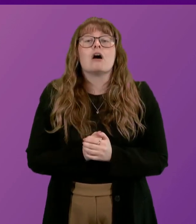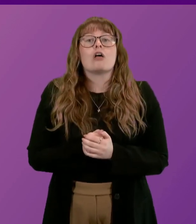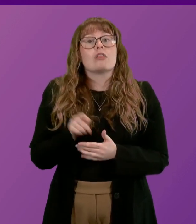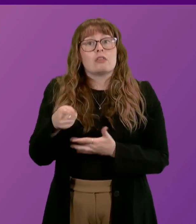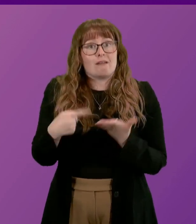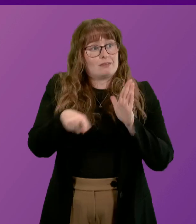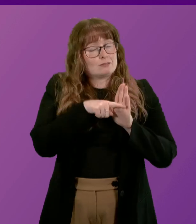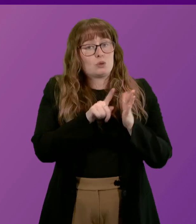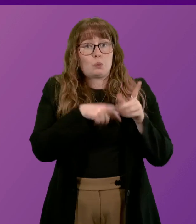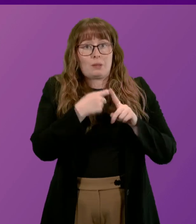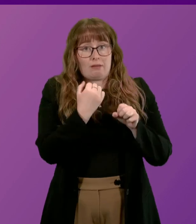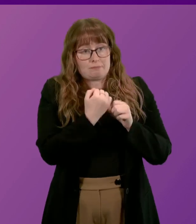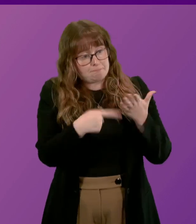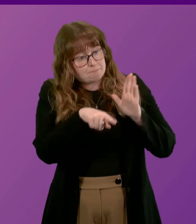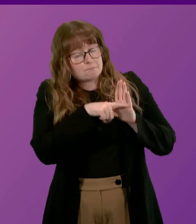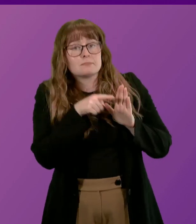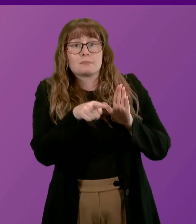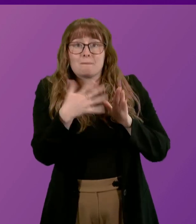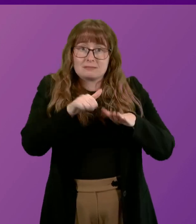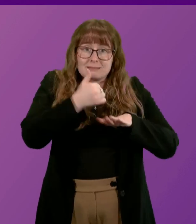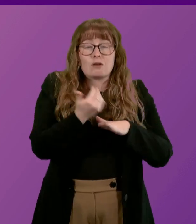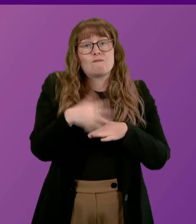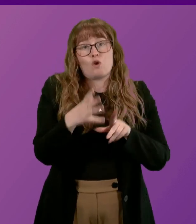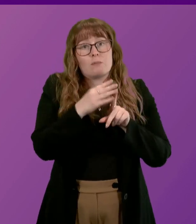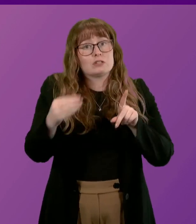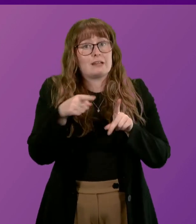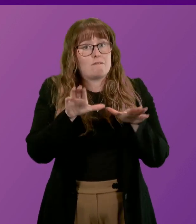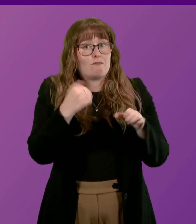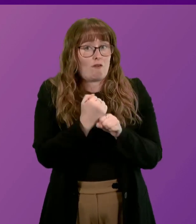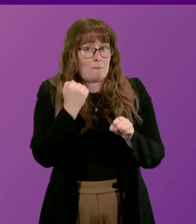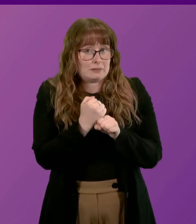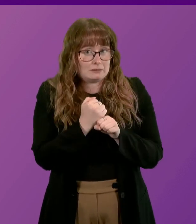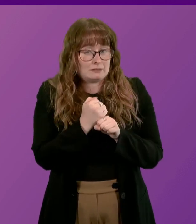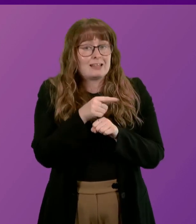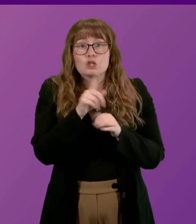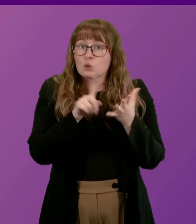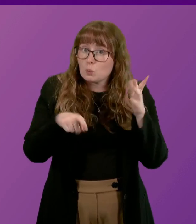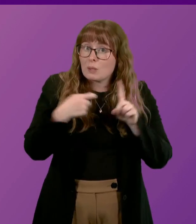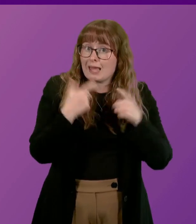2022 was legislated for by the Conservative United Kingdom Government. It is UK legislation that we